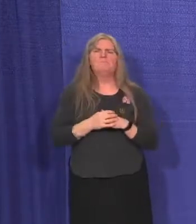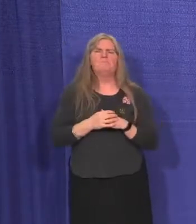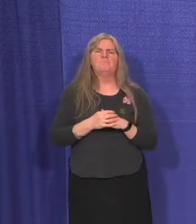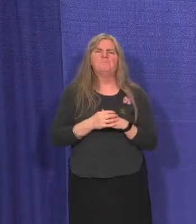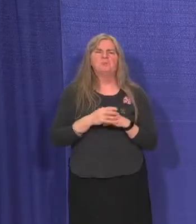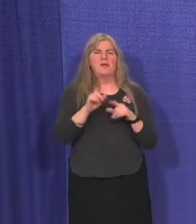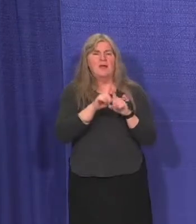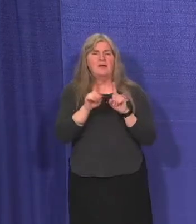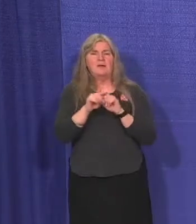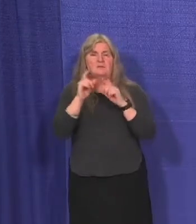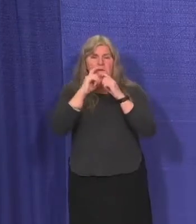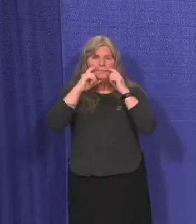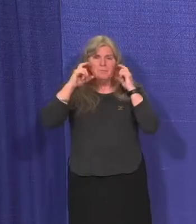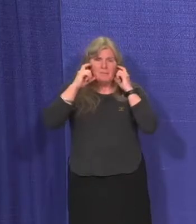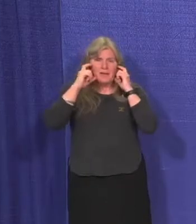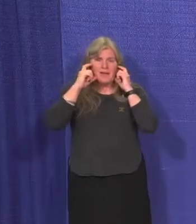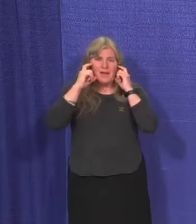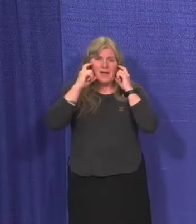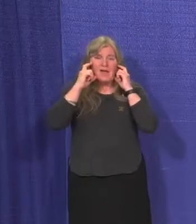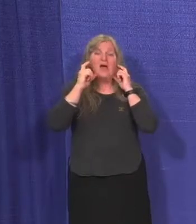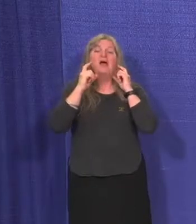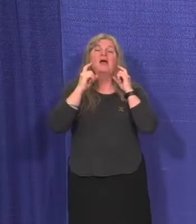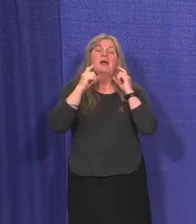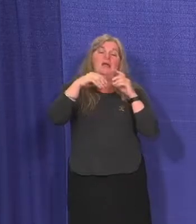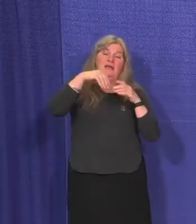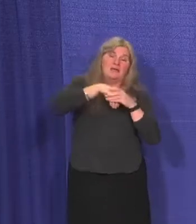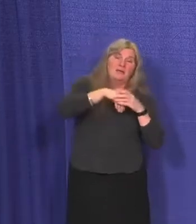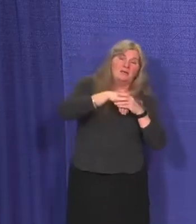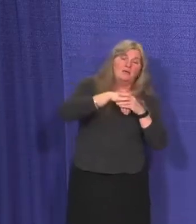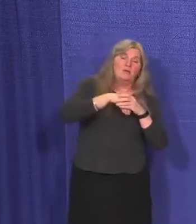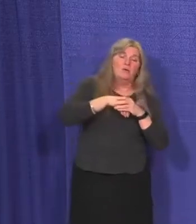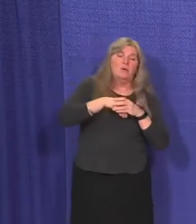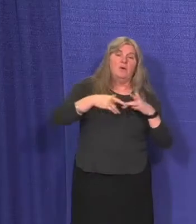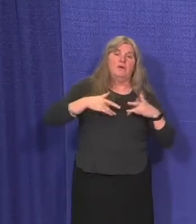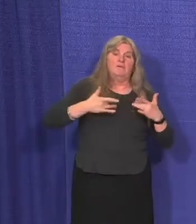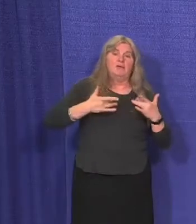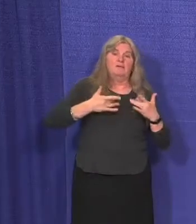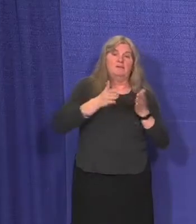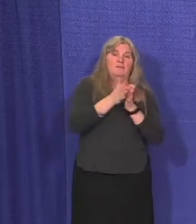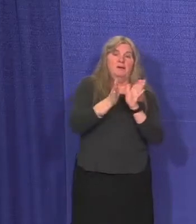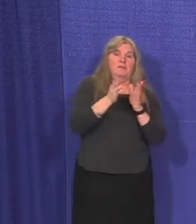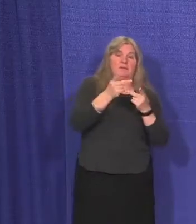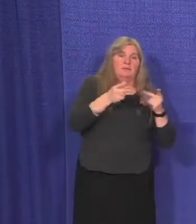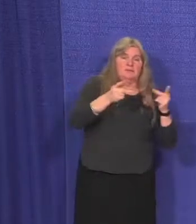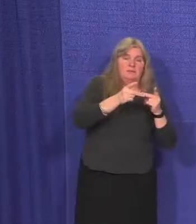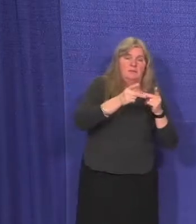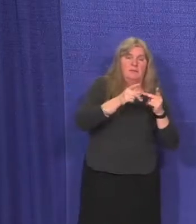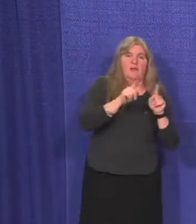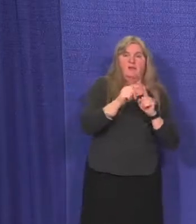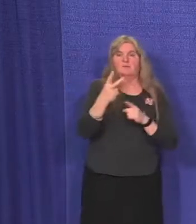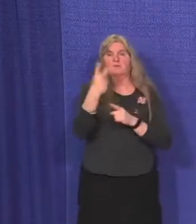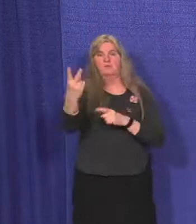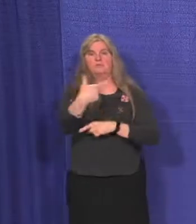health measures the premier mentioned. We all need to stay the course